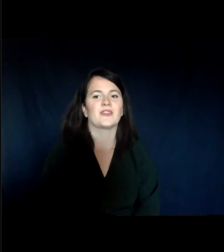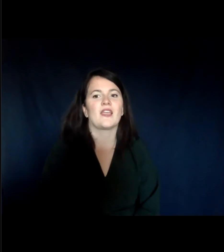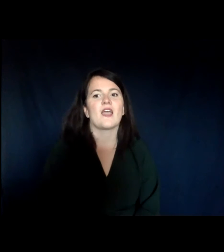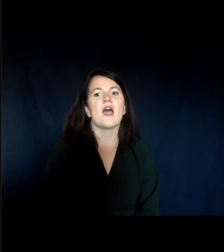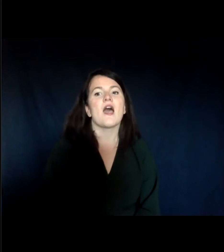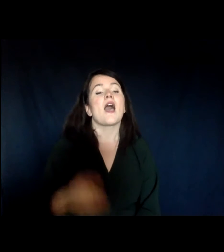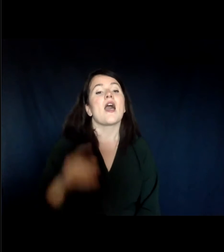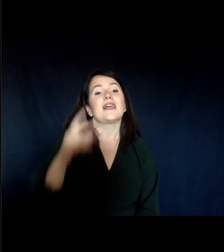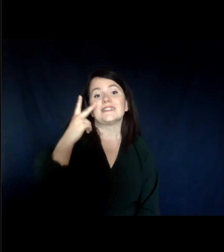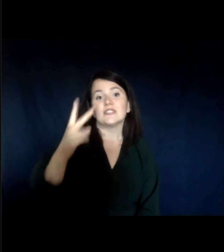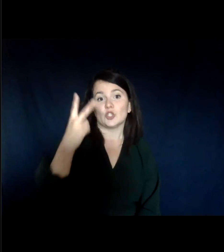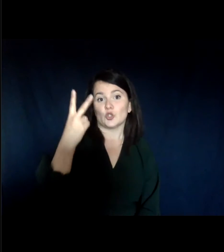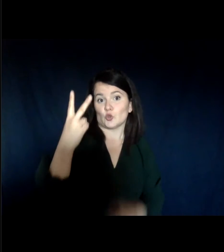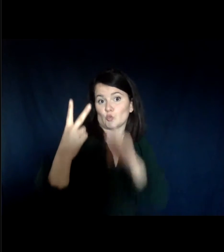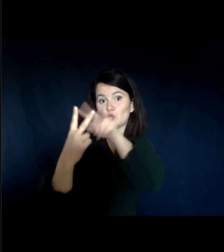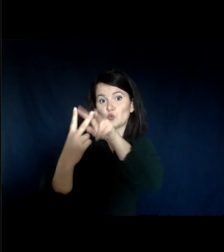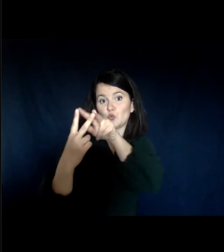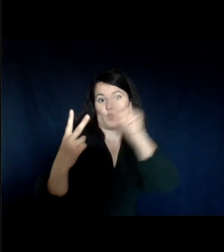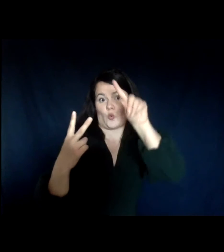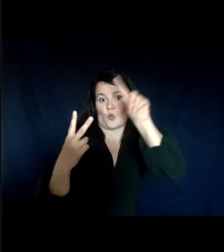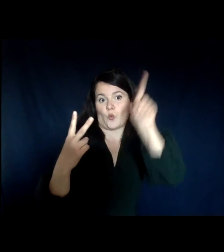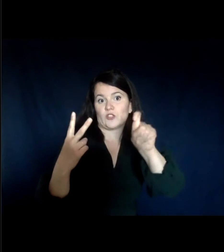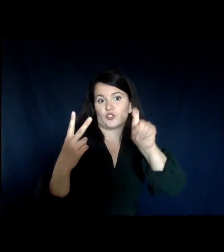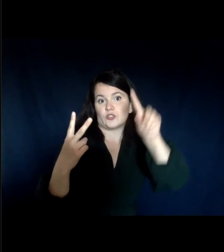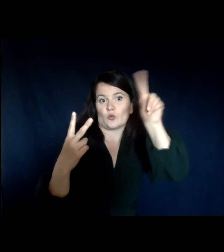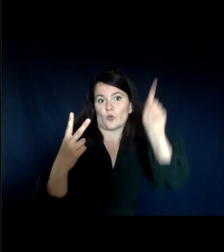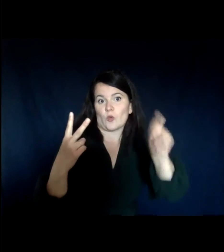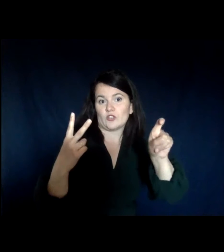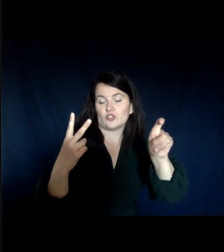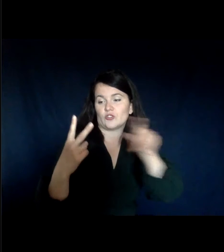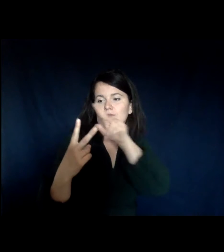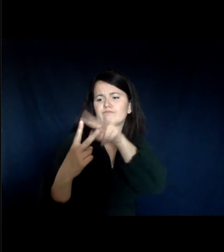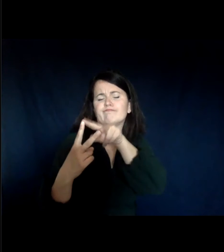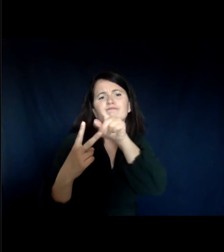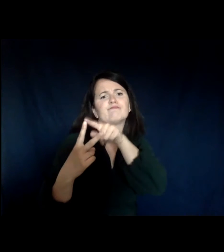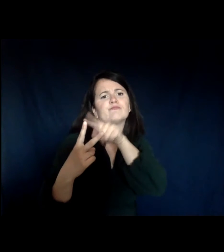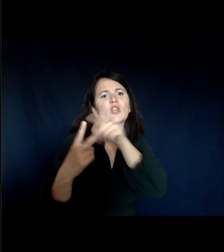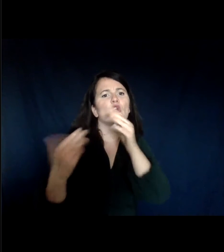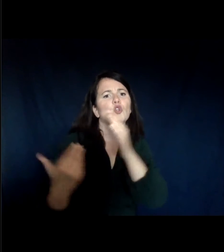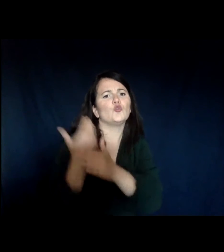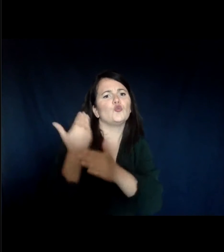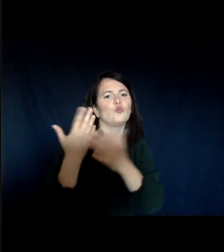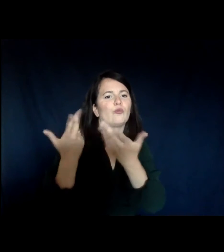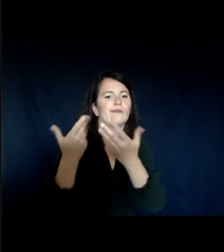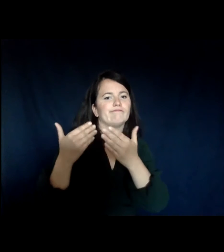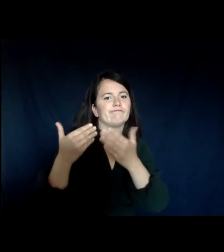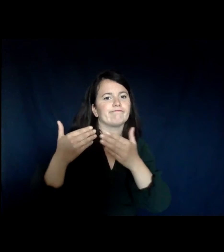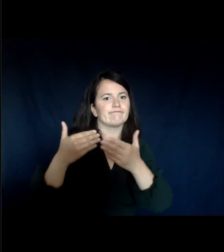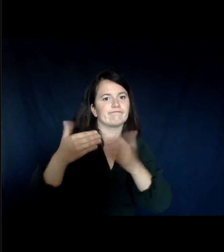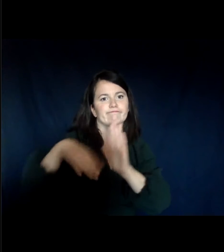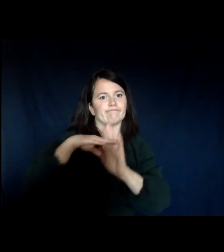regarding the new measures adopted by the Commission about the flexibility.